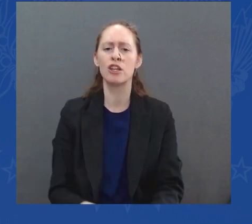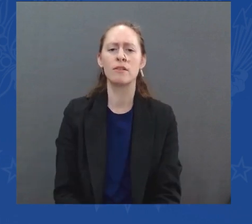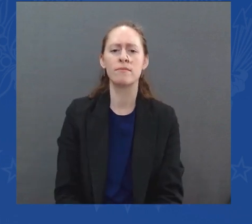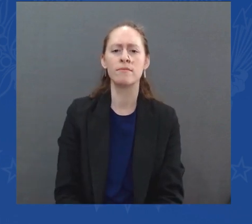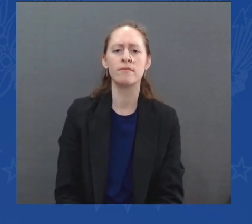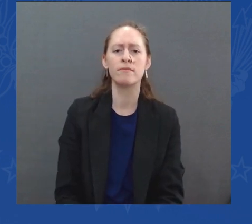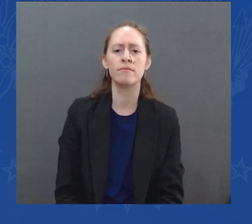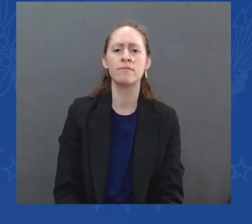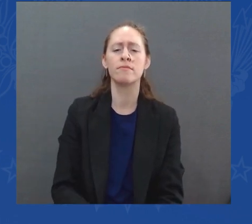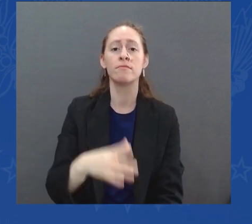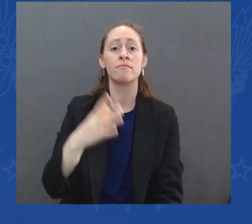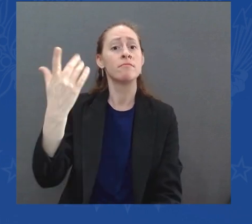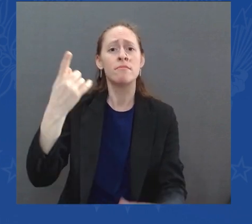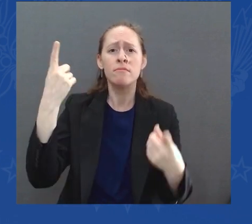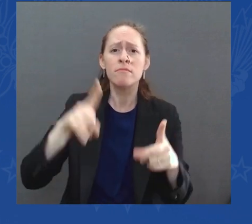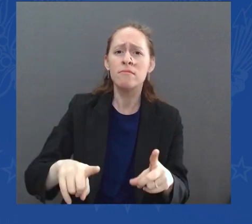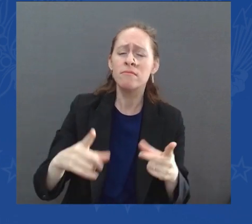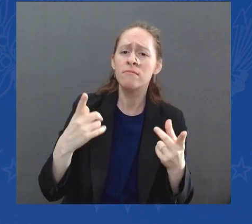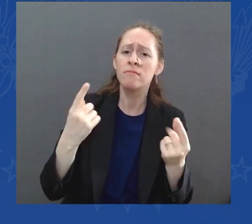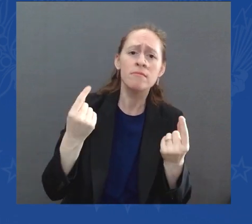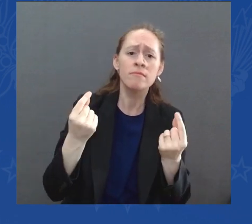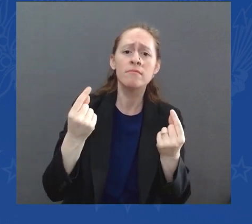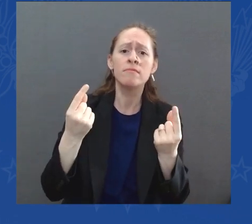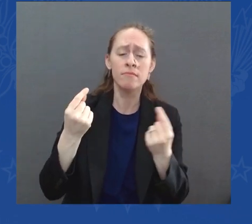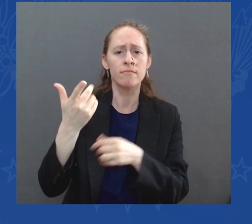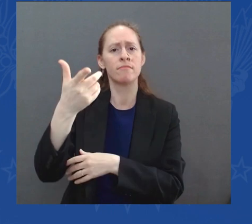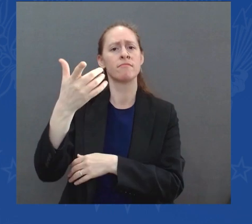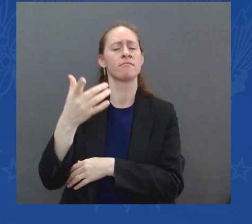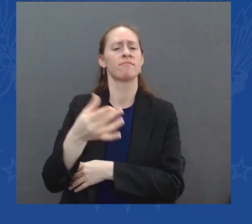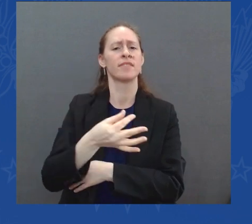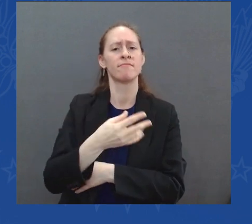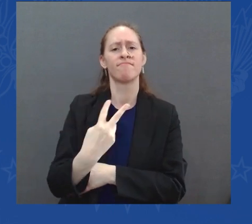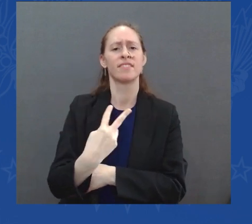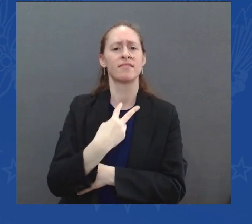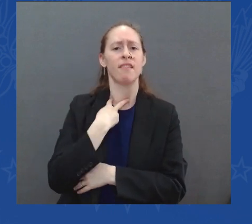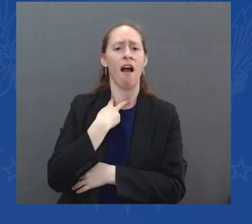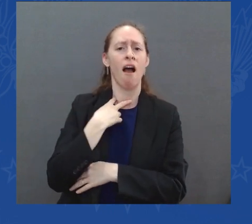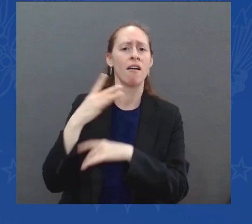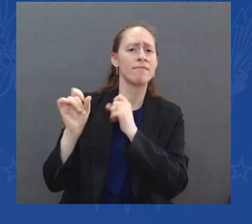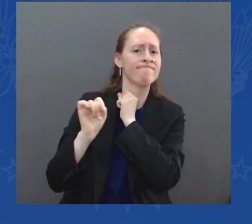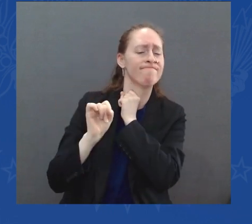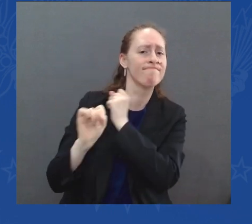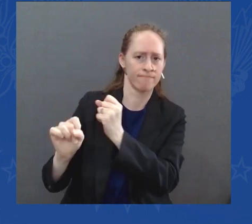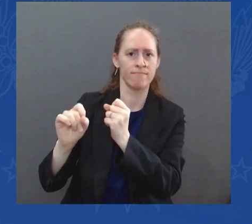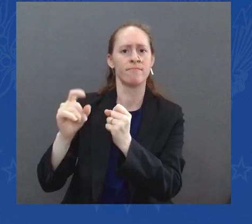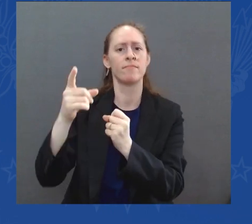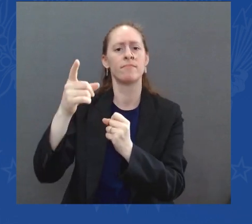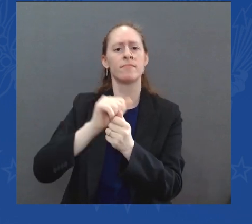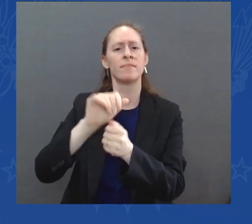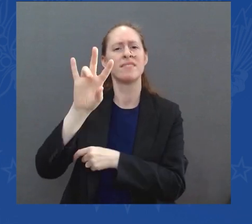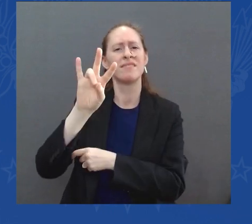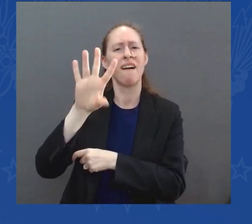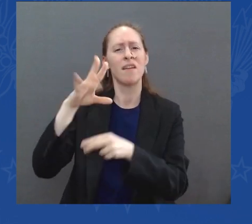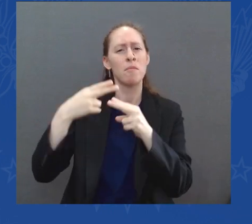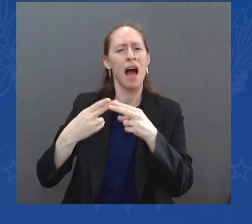attached to that wire as he was thrown into the river. Emmett's mother -- his mother demanded that her son be sent home